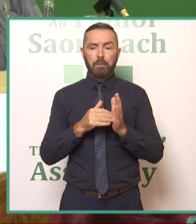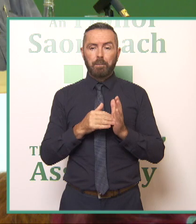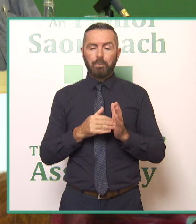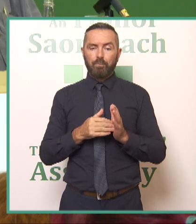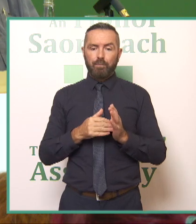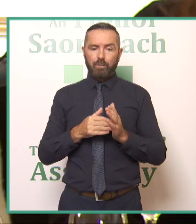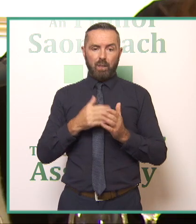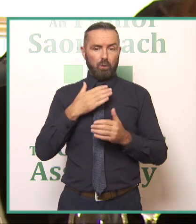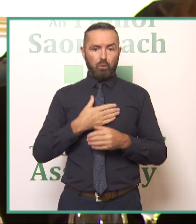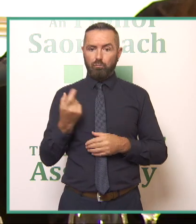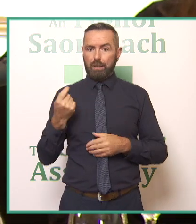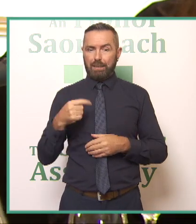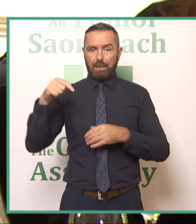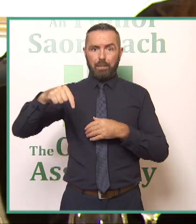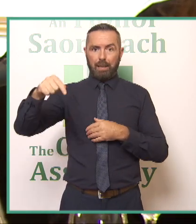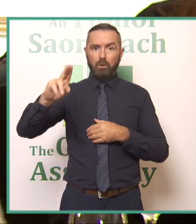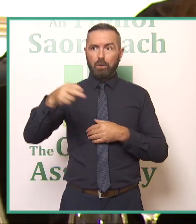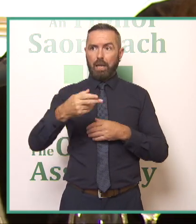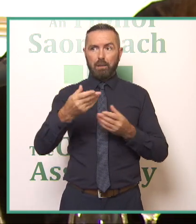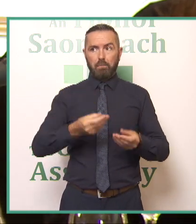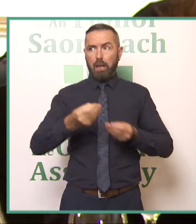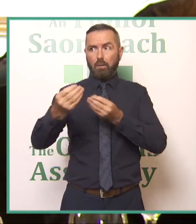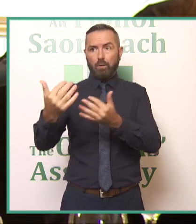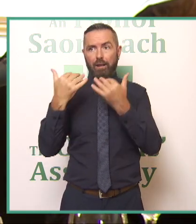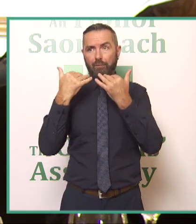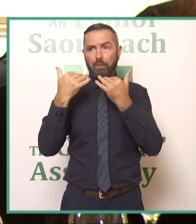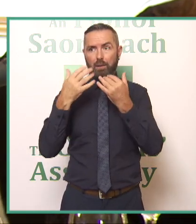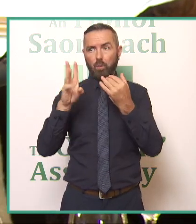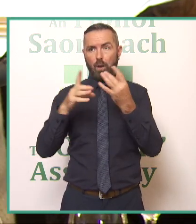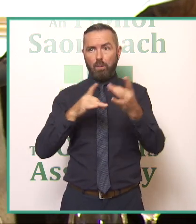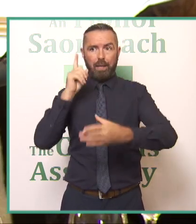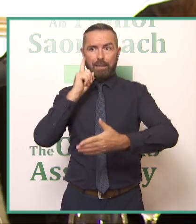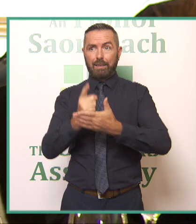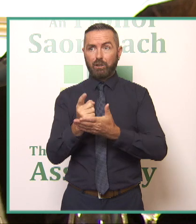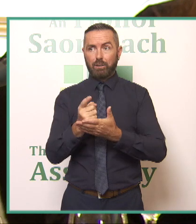only recently planted so I can just pass on what we ended up making our decision on and so that